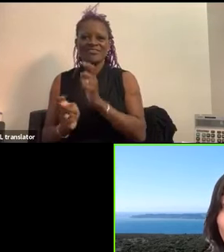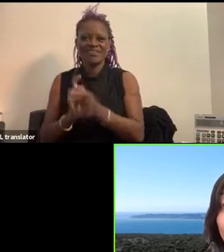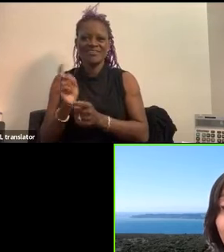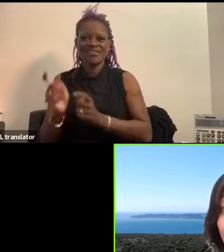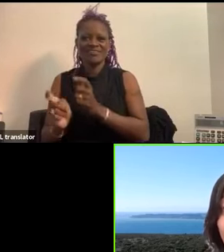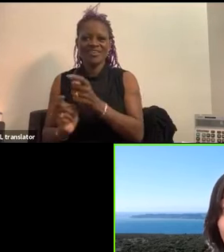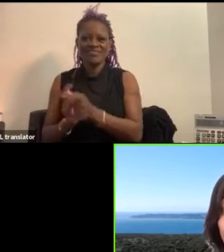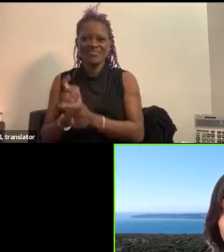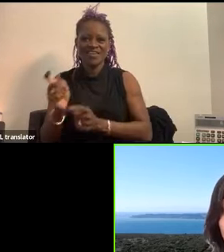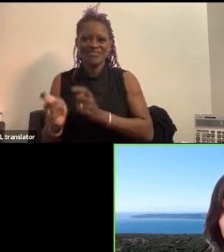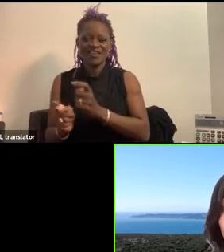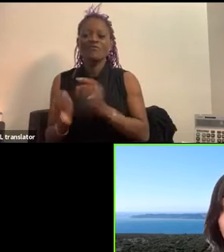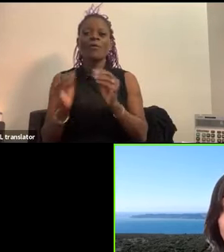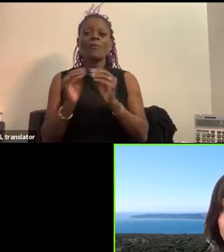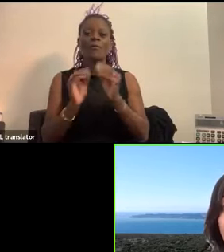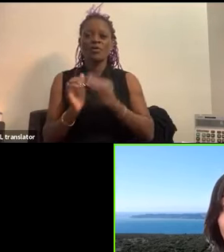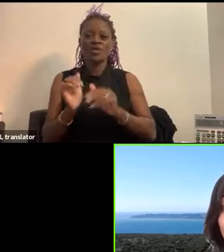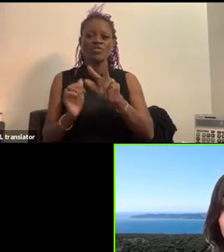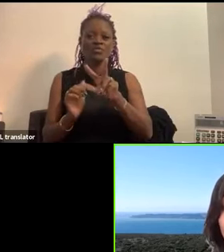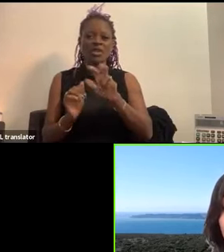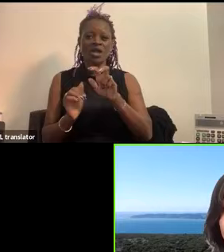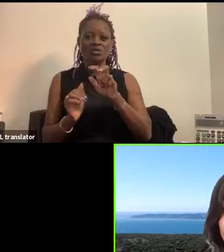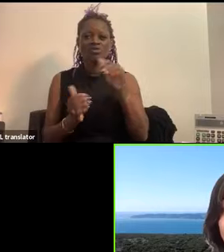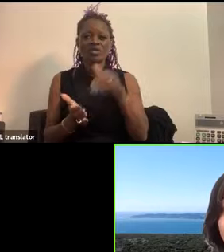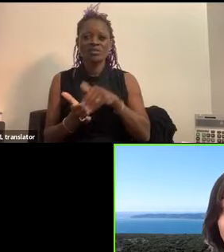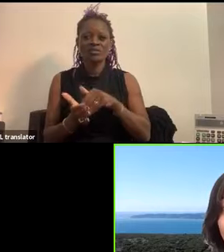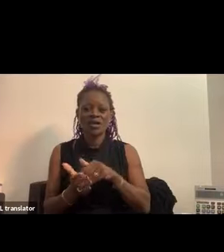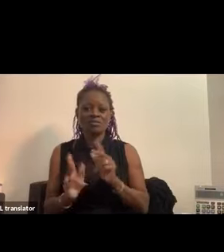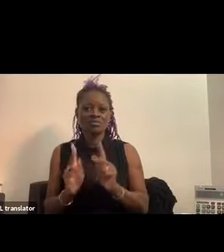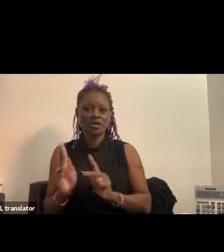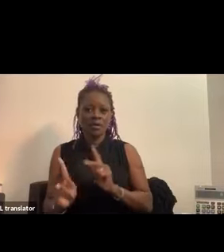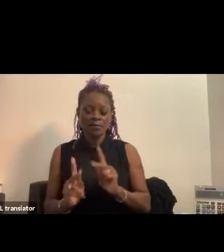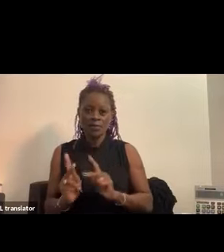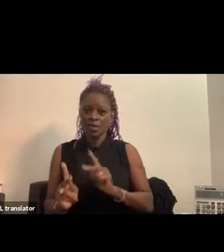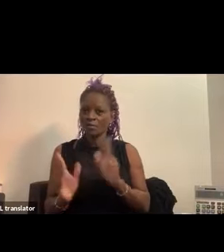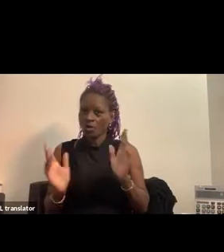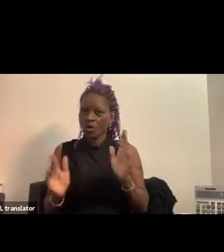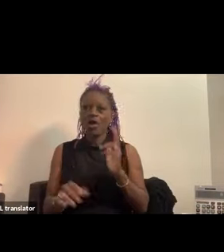More than three hundred thousand county residents are now fully vaccinated, and more than three hundred thirty five